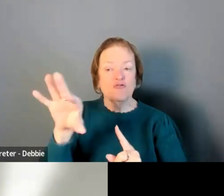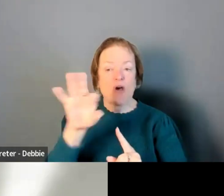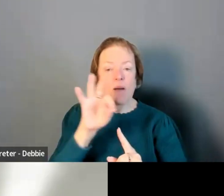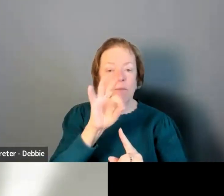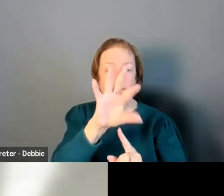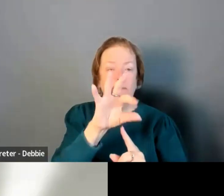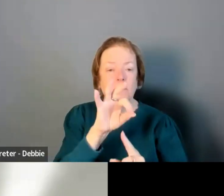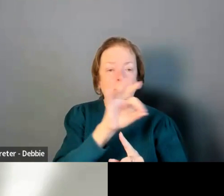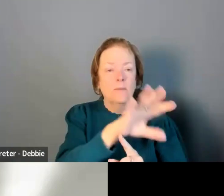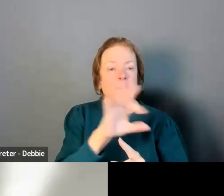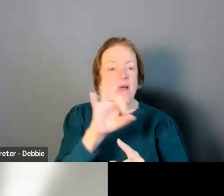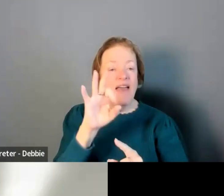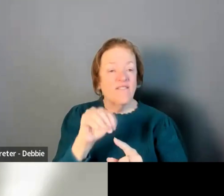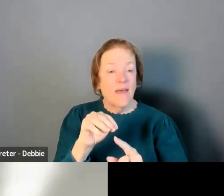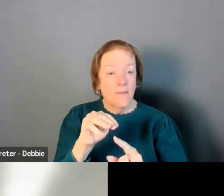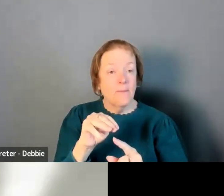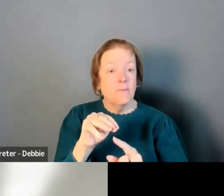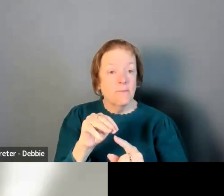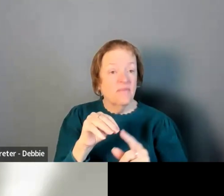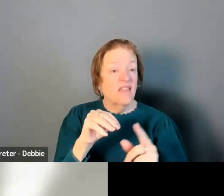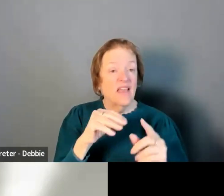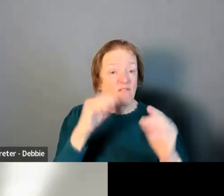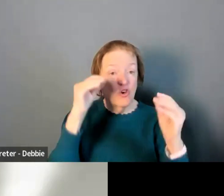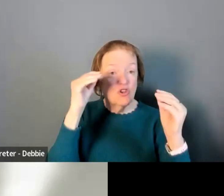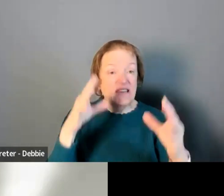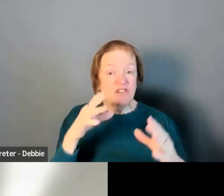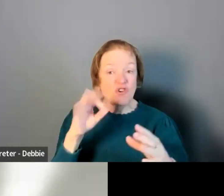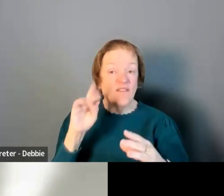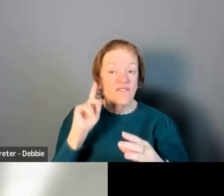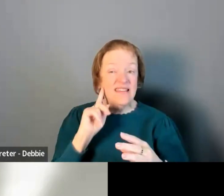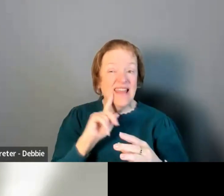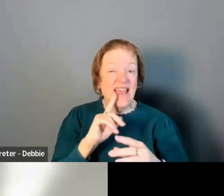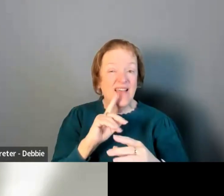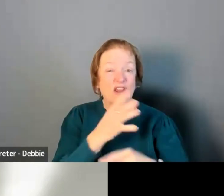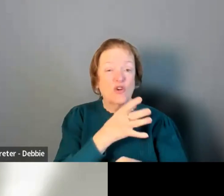a teacher of the deaf and you do not have and you are in a rural area, having one of these,